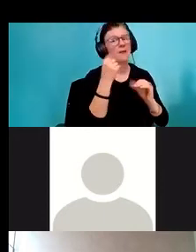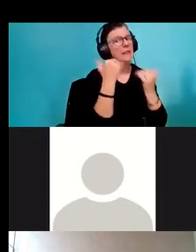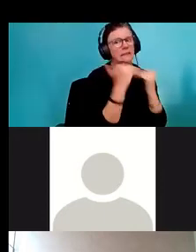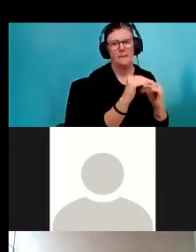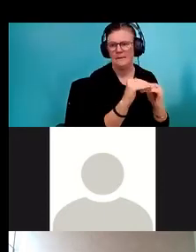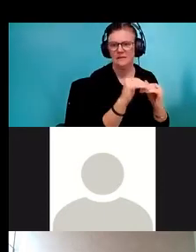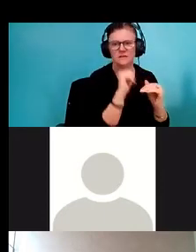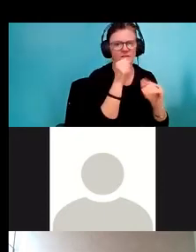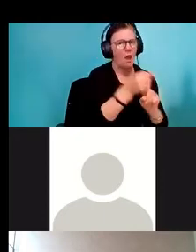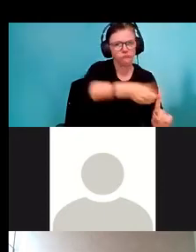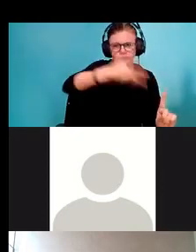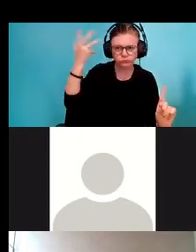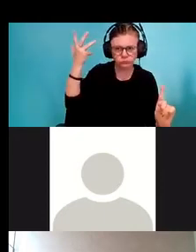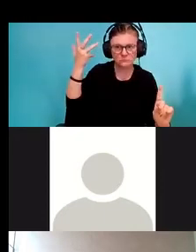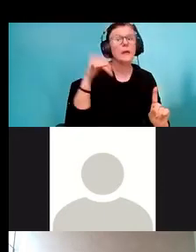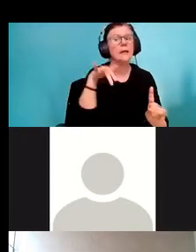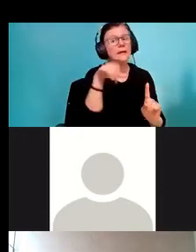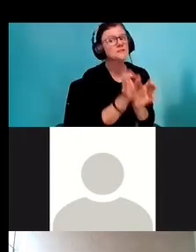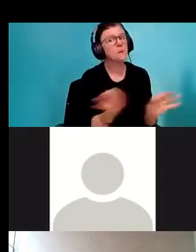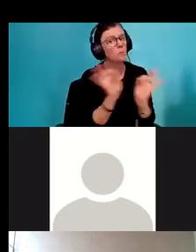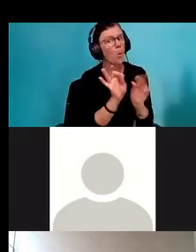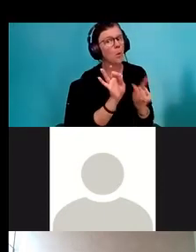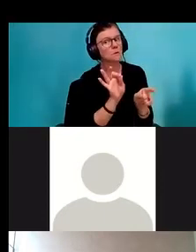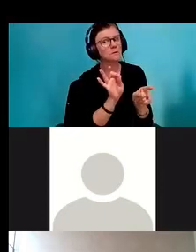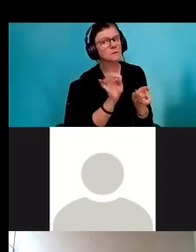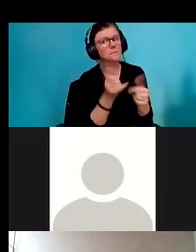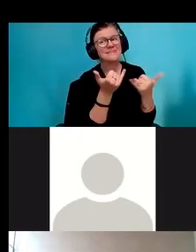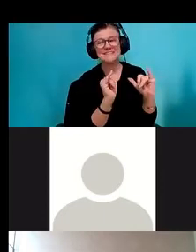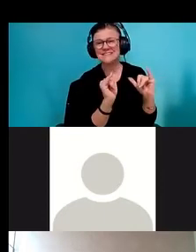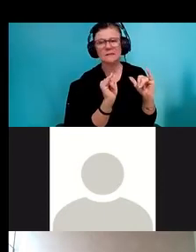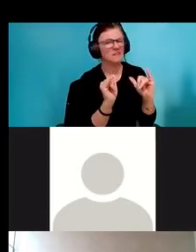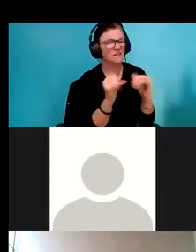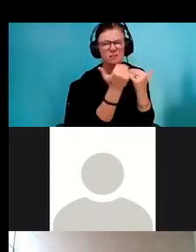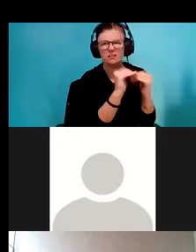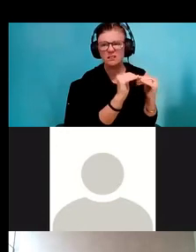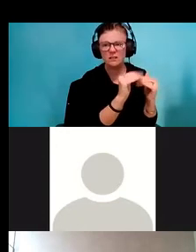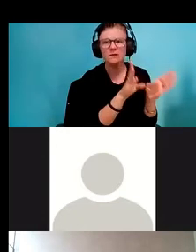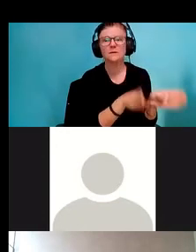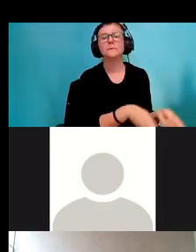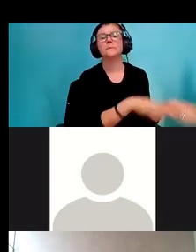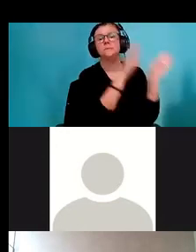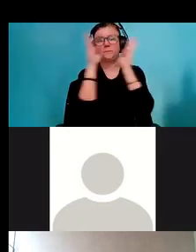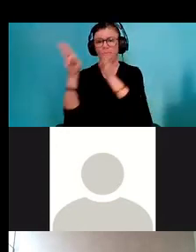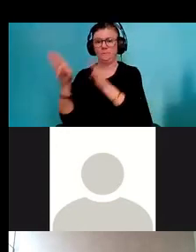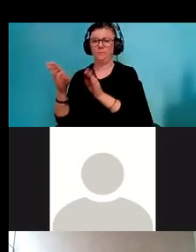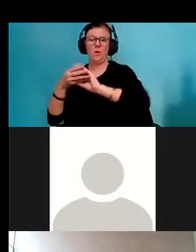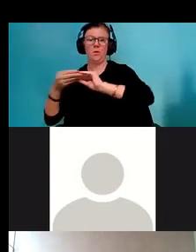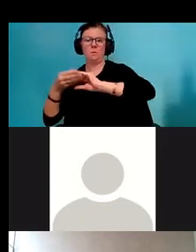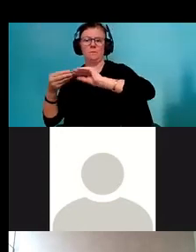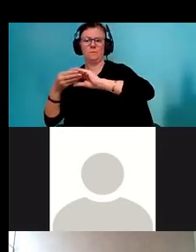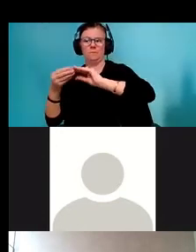They're important, but they are only one piece of the picture. The quote speaks to the outcomes.